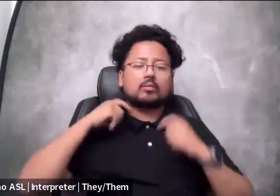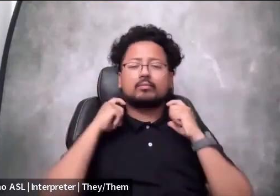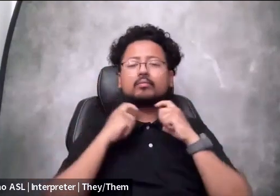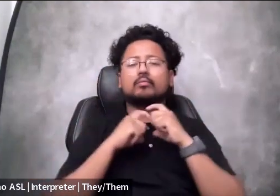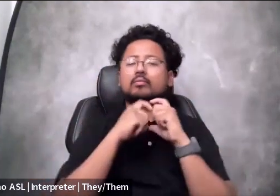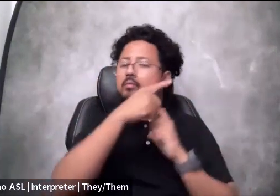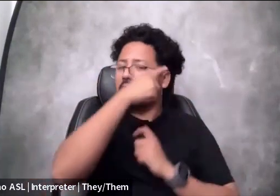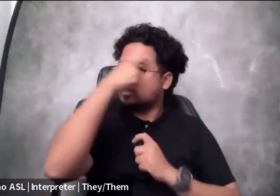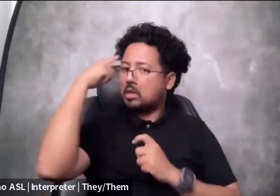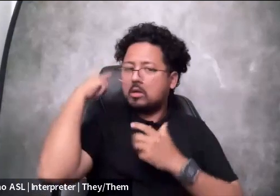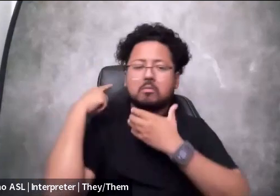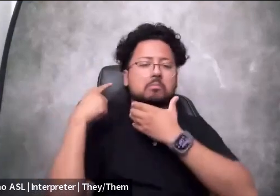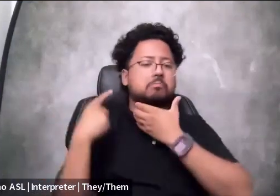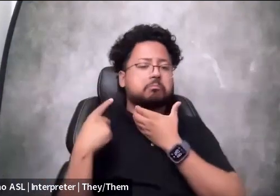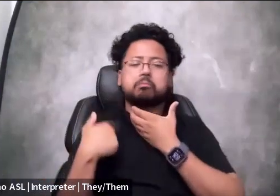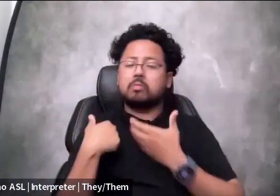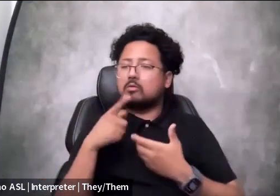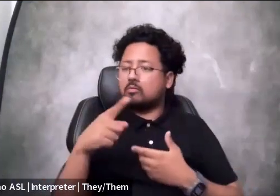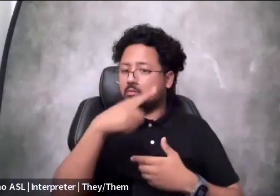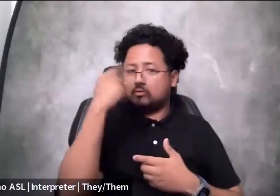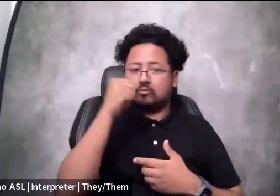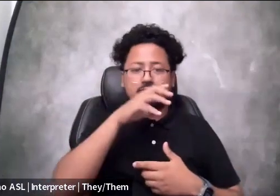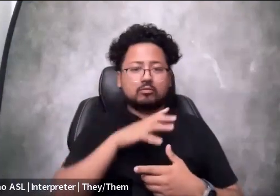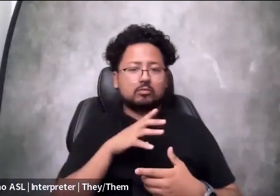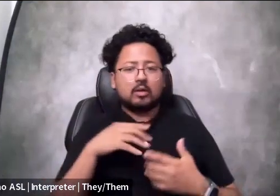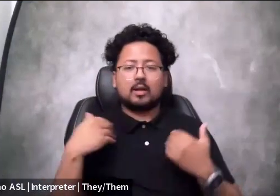She was a fat woman whose broad shoulders filled her chair